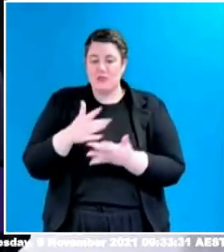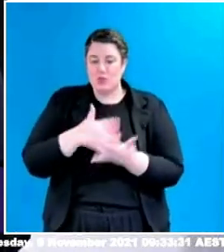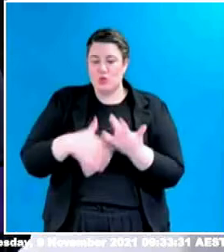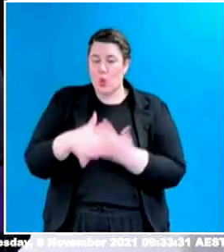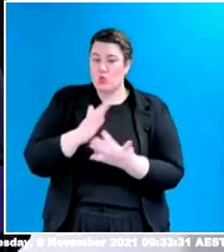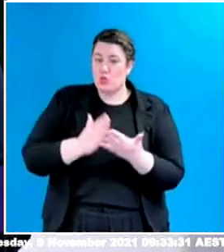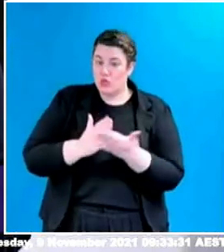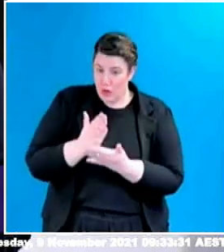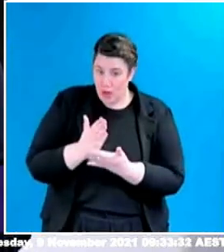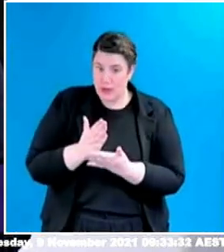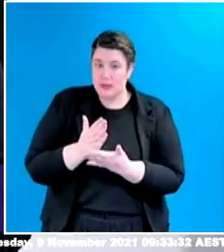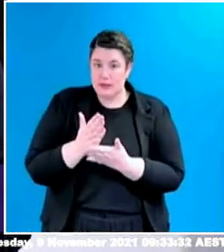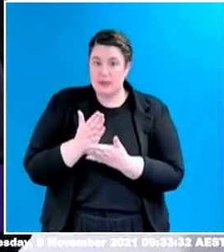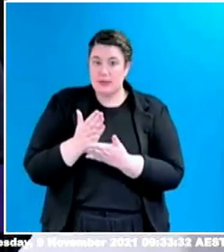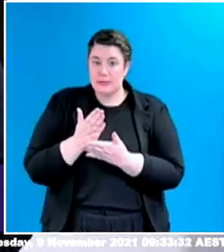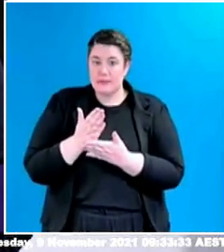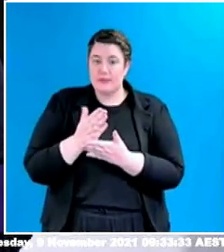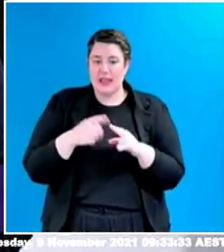Human Rights Scrutiny Process’.